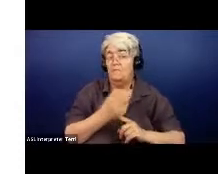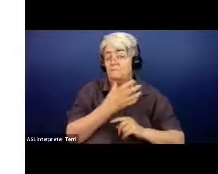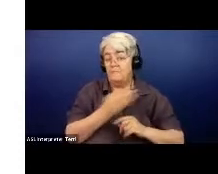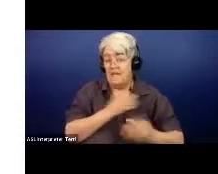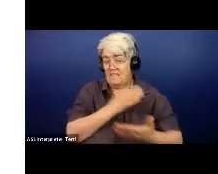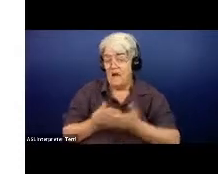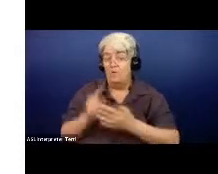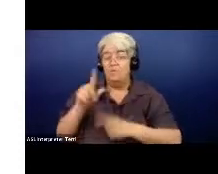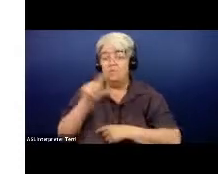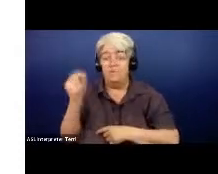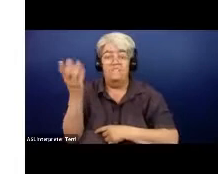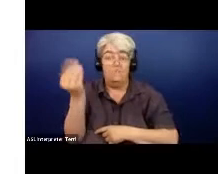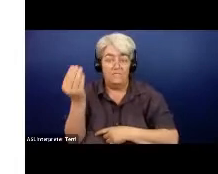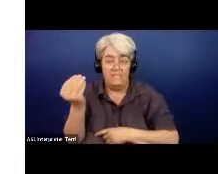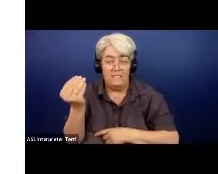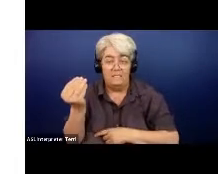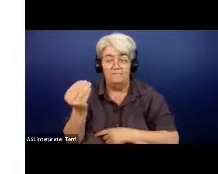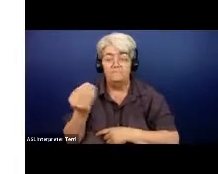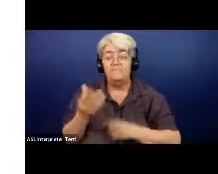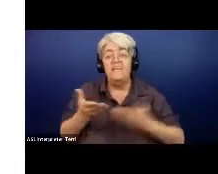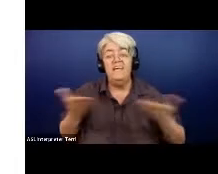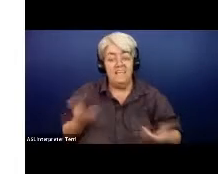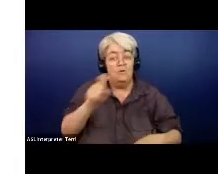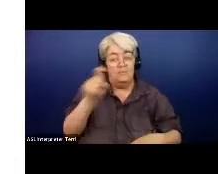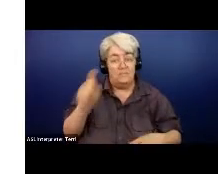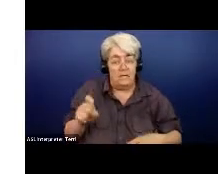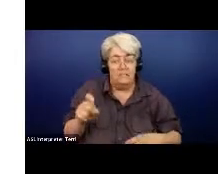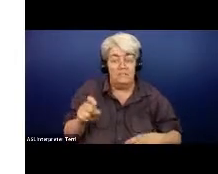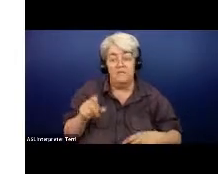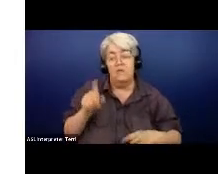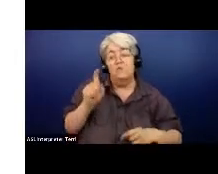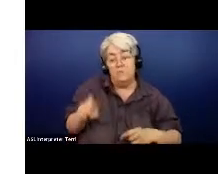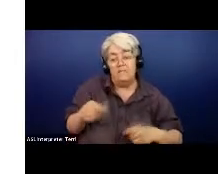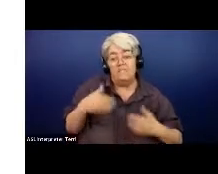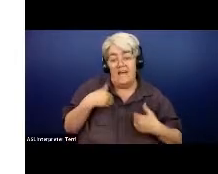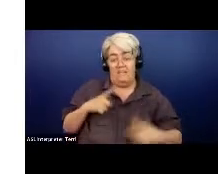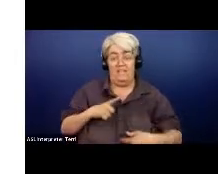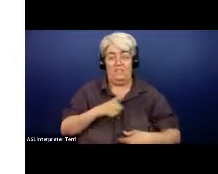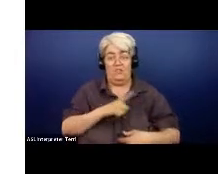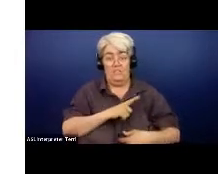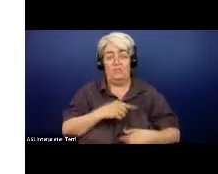of 2014. Here in Texas you have to have the legislatures have your bills in hand by November